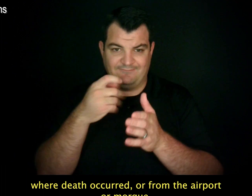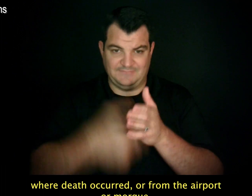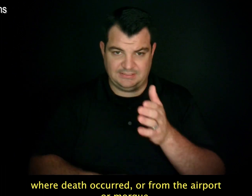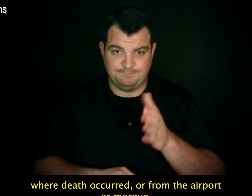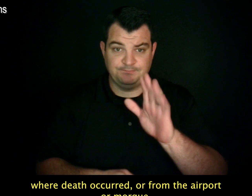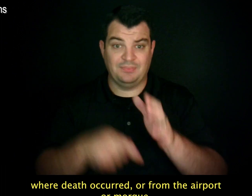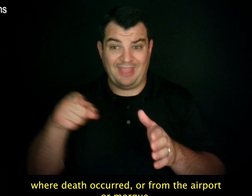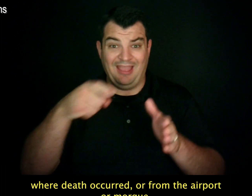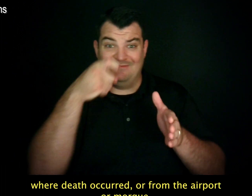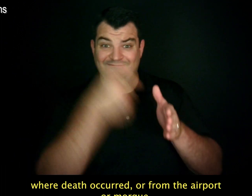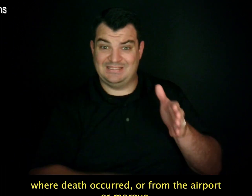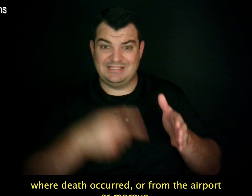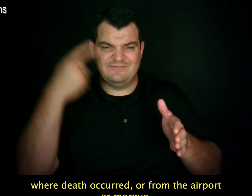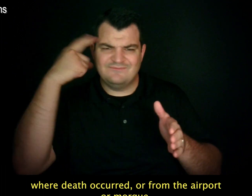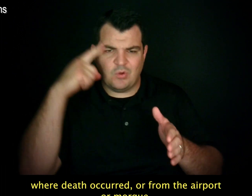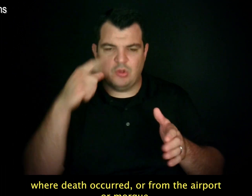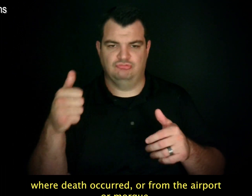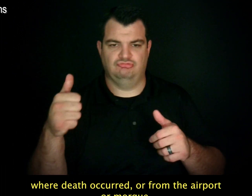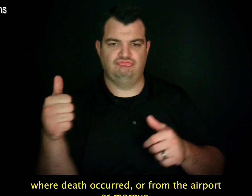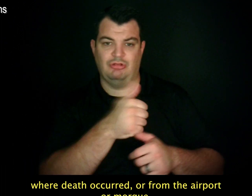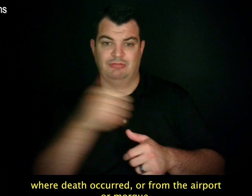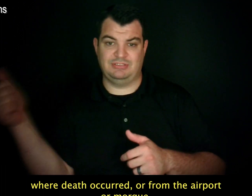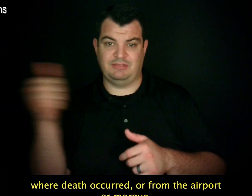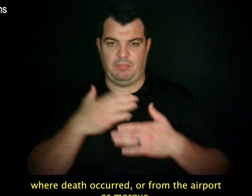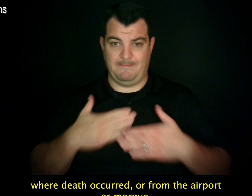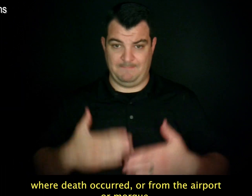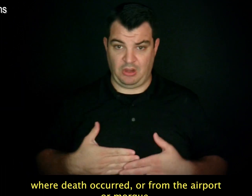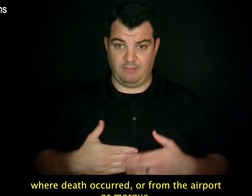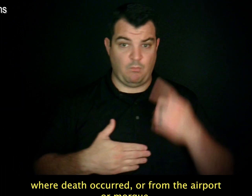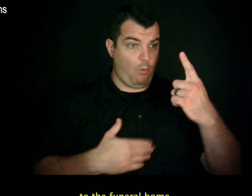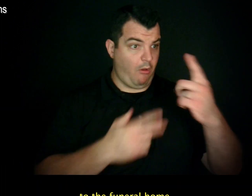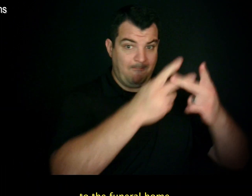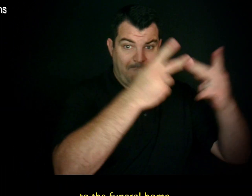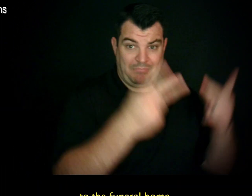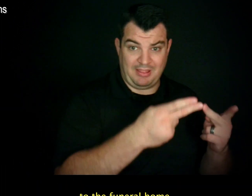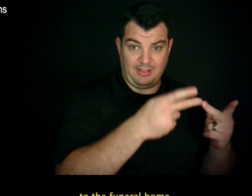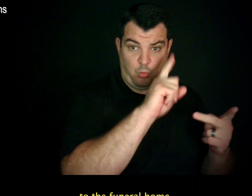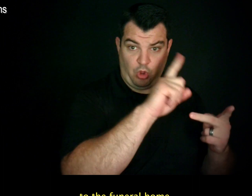where death occurred, or from the airport or morgue, to the funeral home.